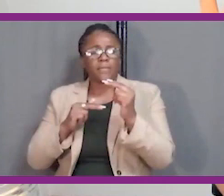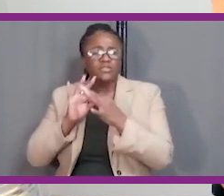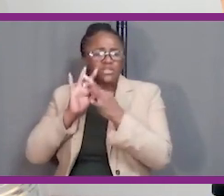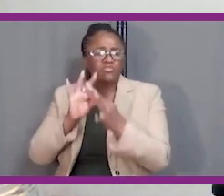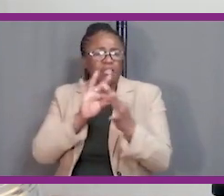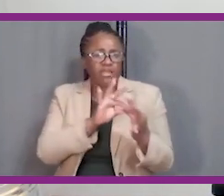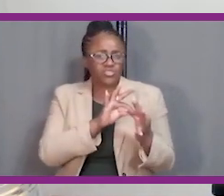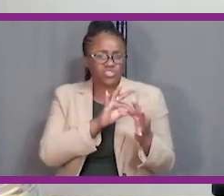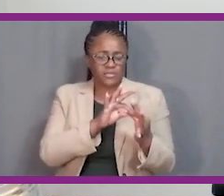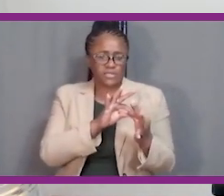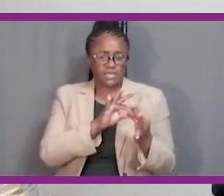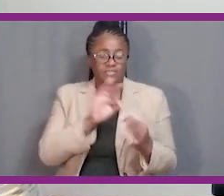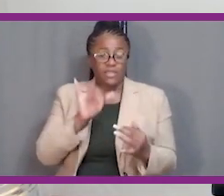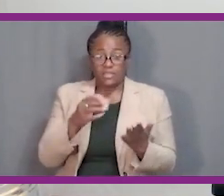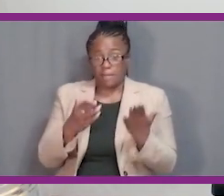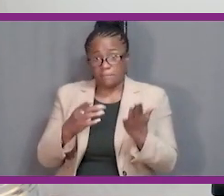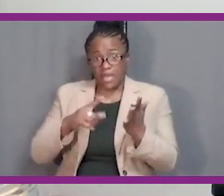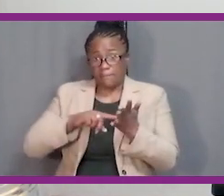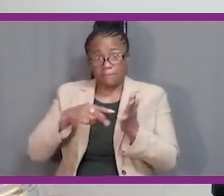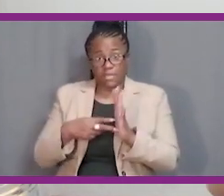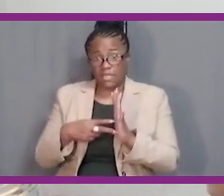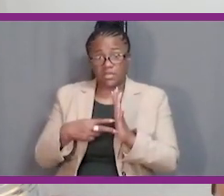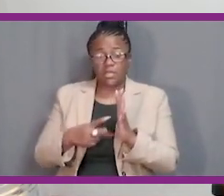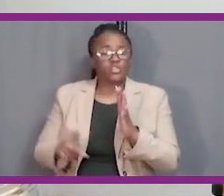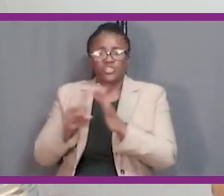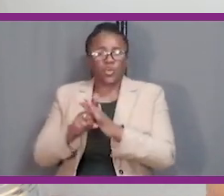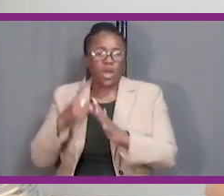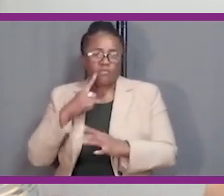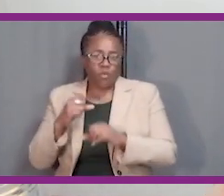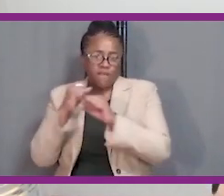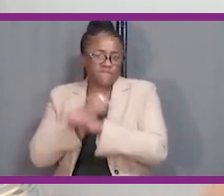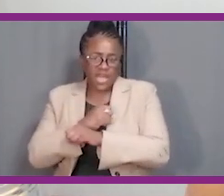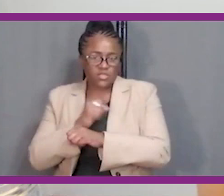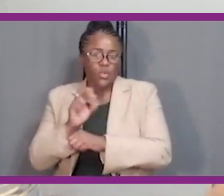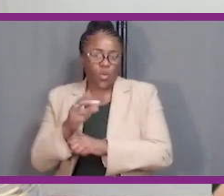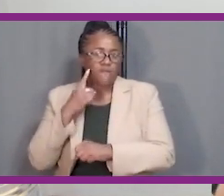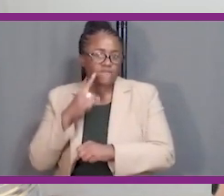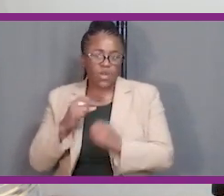or for campaigns, or for other communities maybe for a long time before you even get